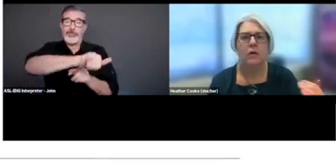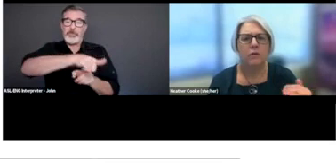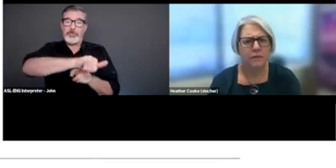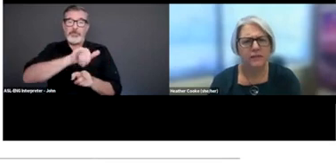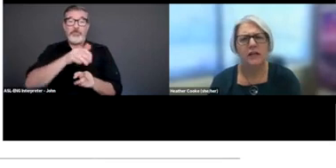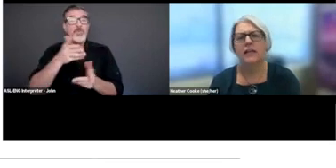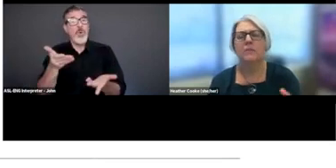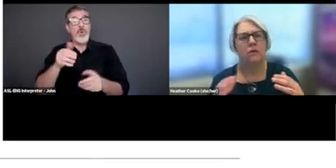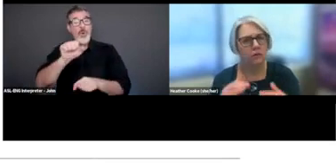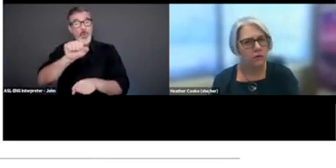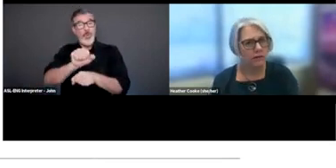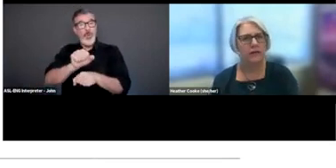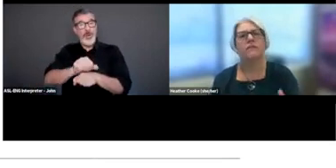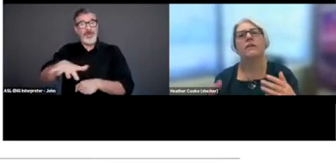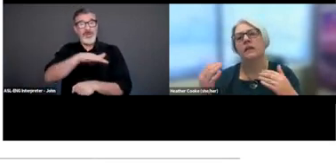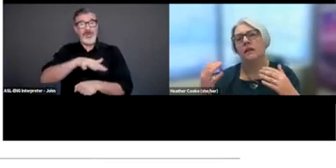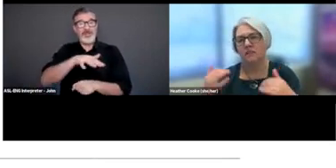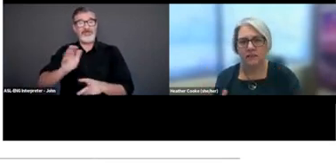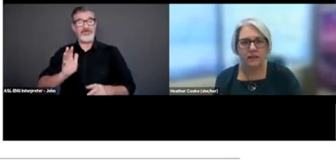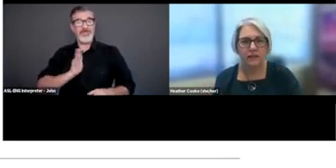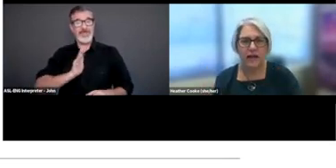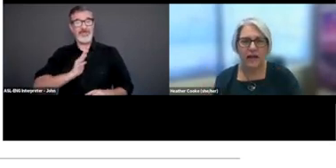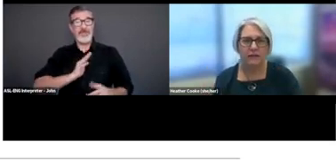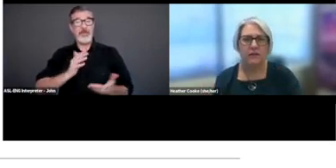we're talking about a low intensity deviant act that